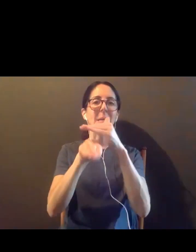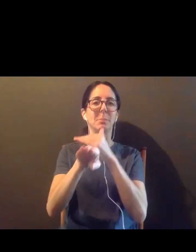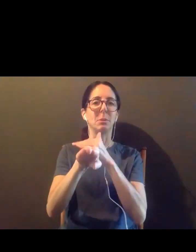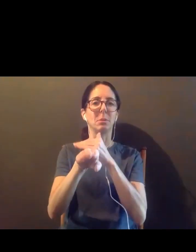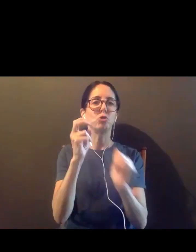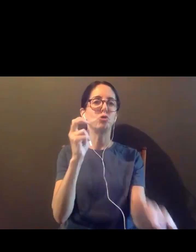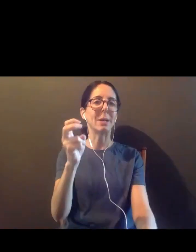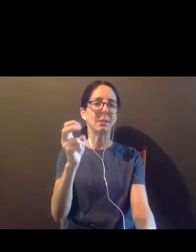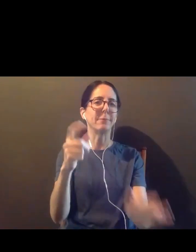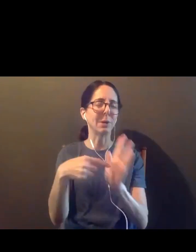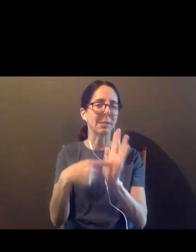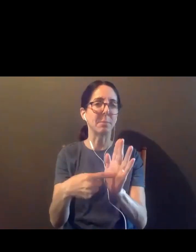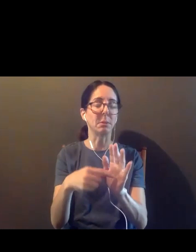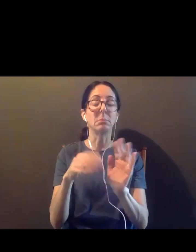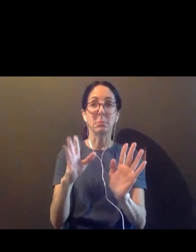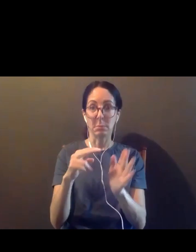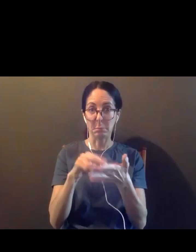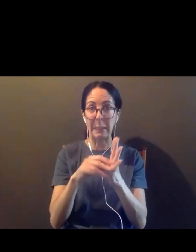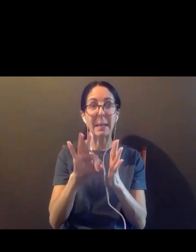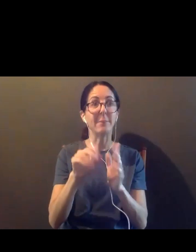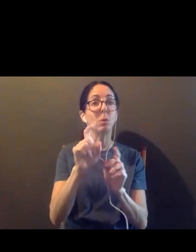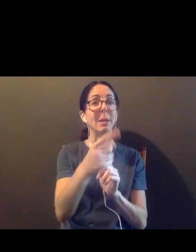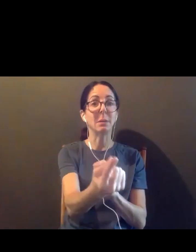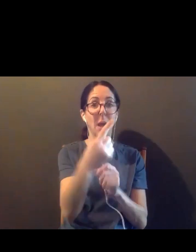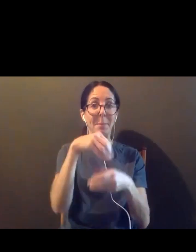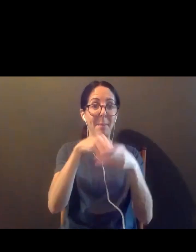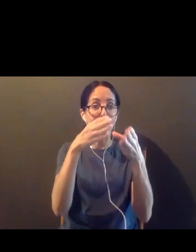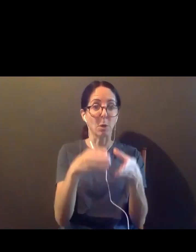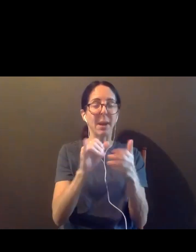How do we ensure that if you need to be in-person that you have access?